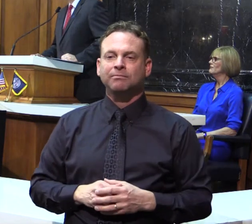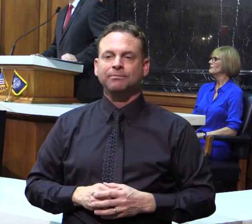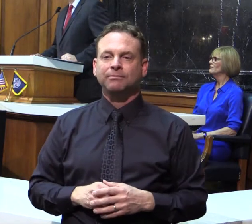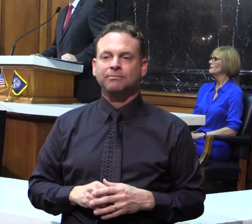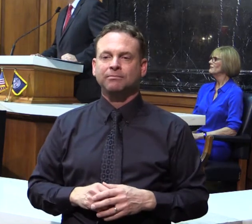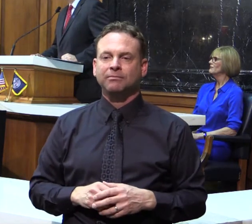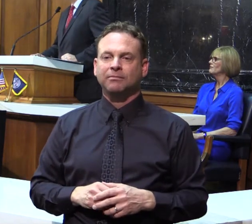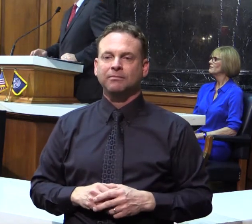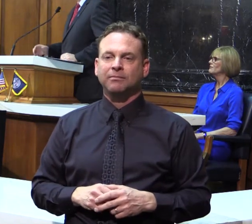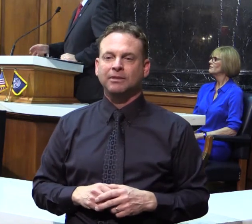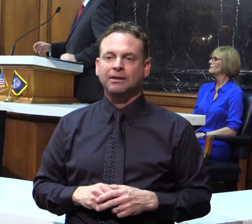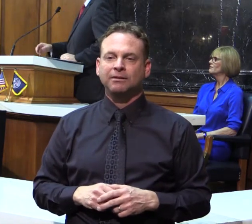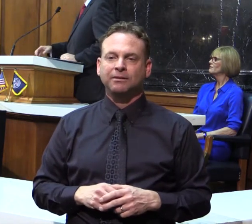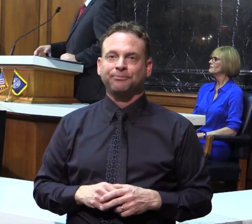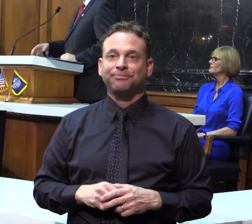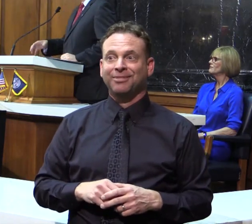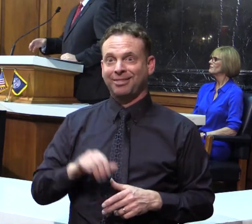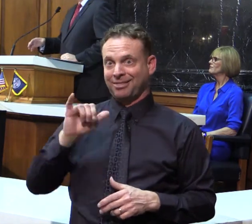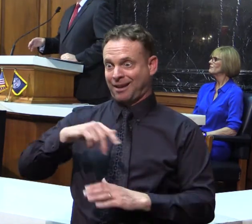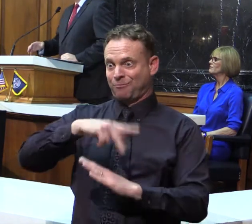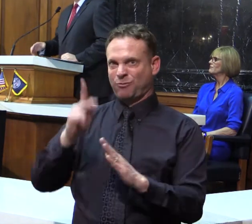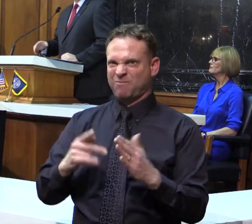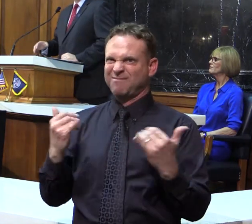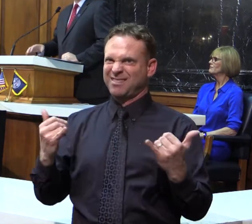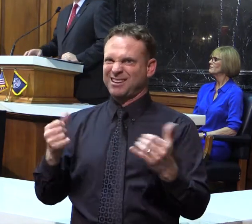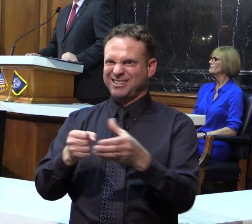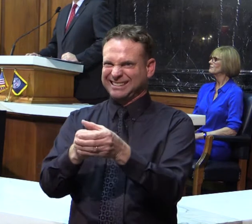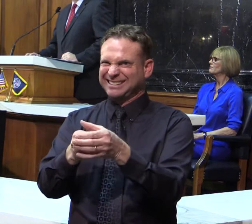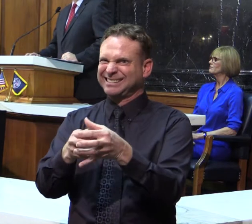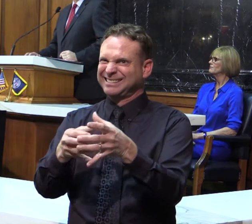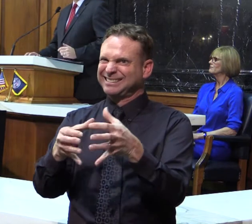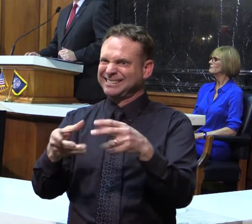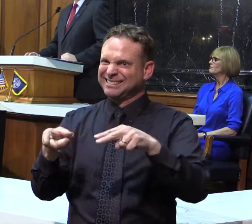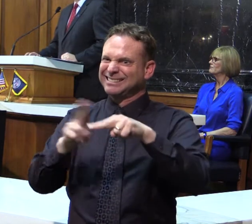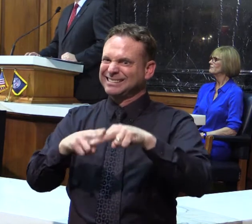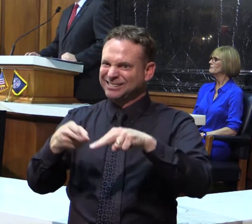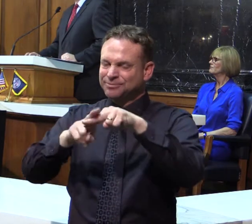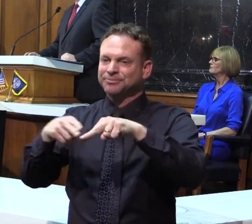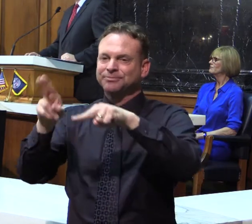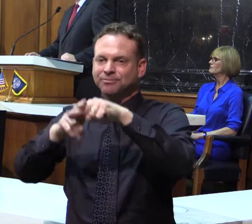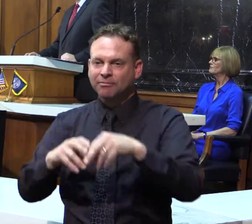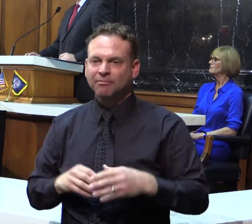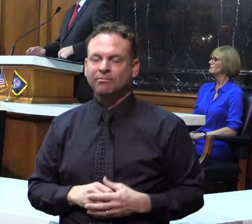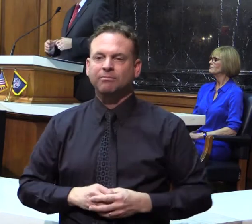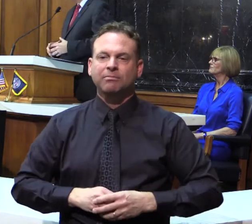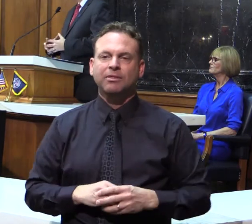Three successive administrations have built HIP into a national model … and we’re